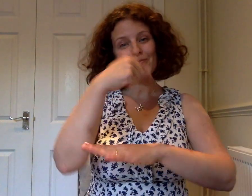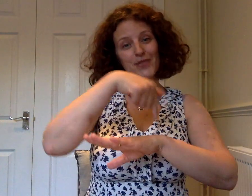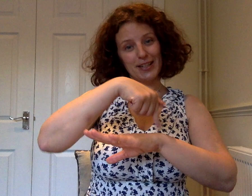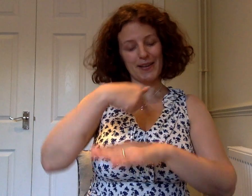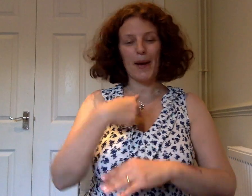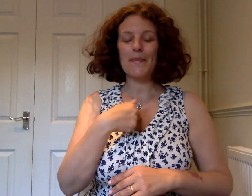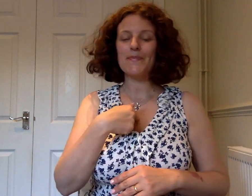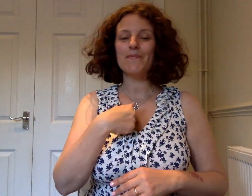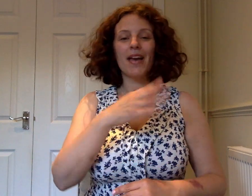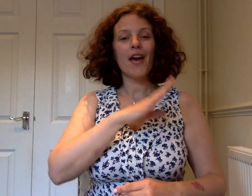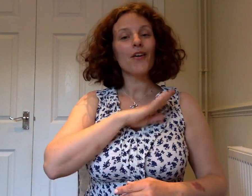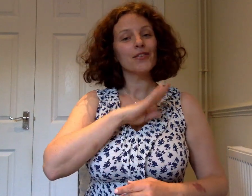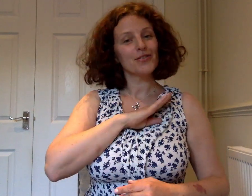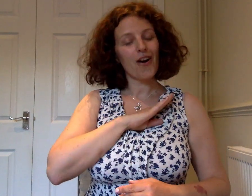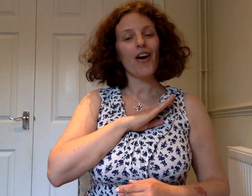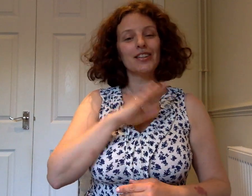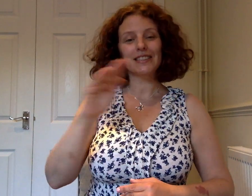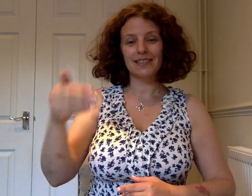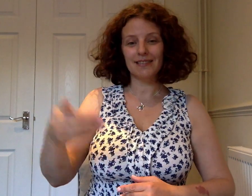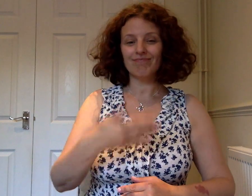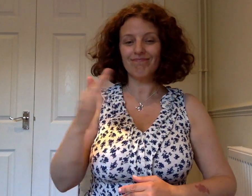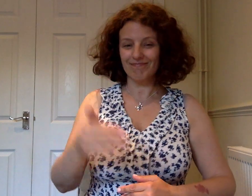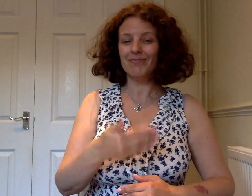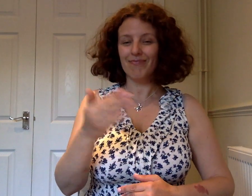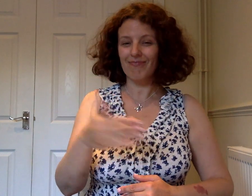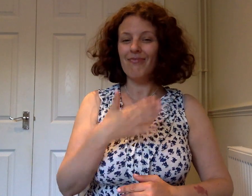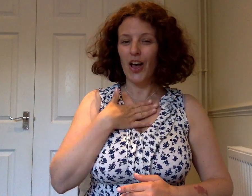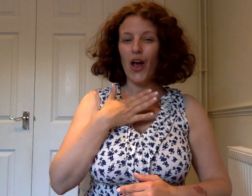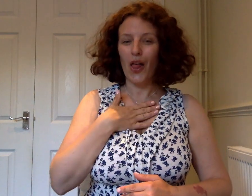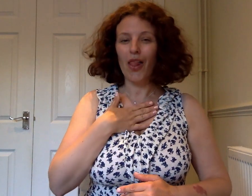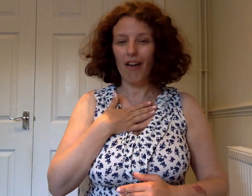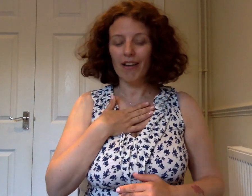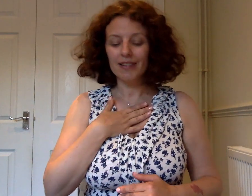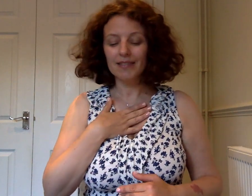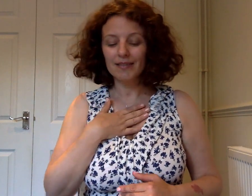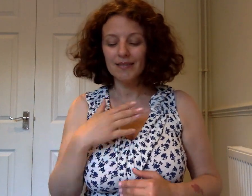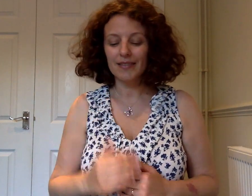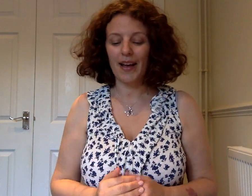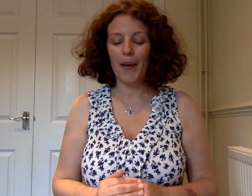Springtime I like gardening.